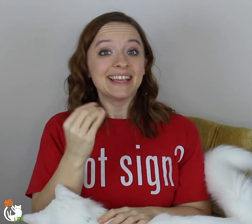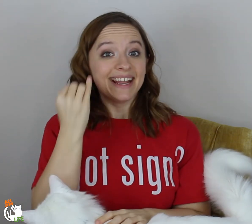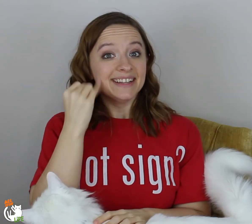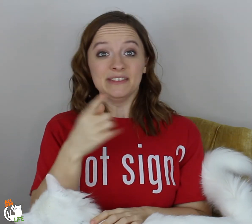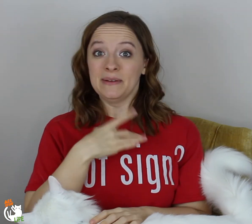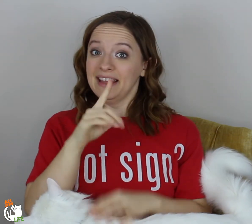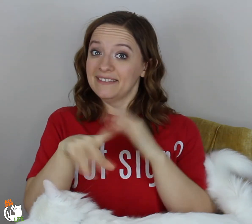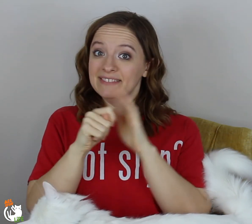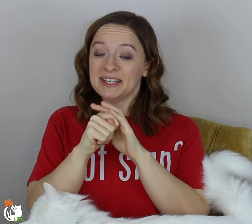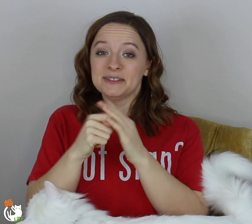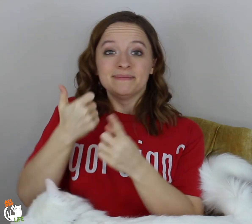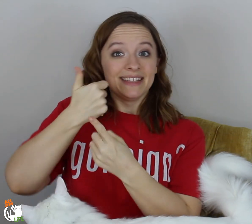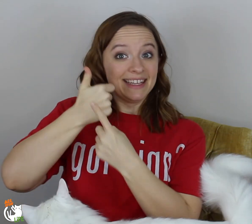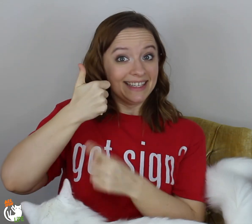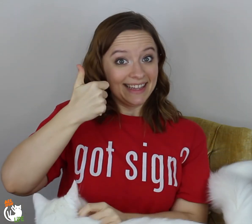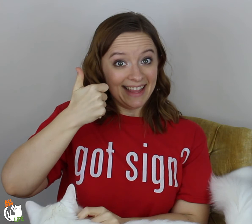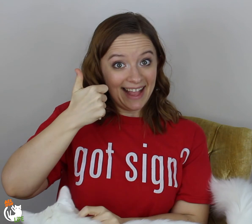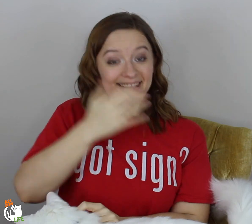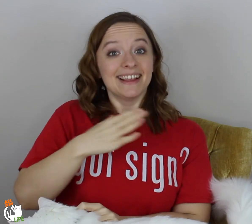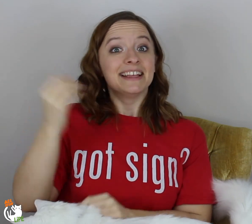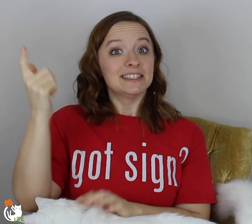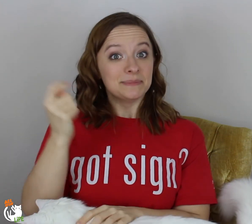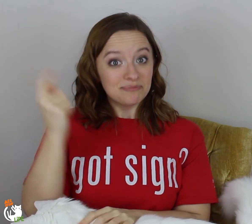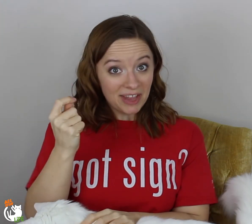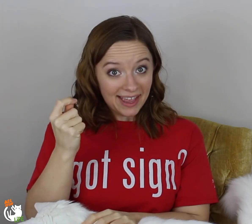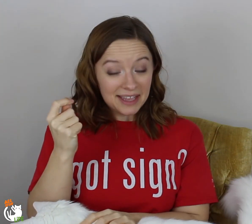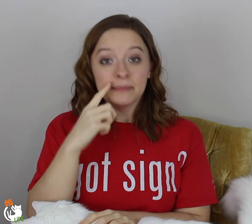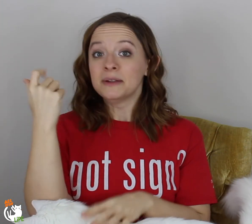If you like this video, please click LIKE and remember to subscribe.